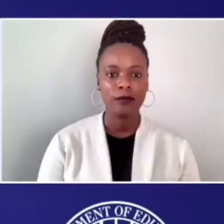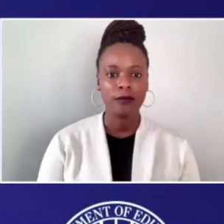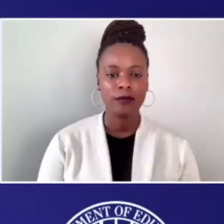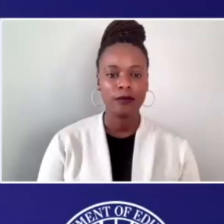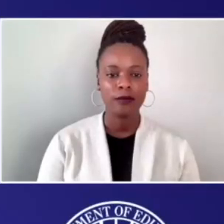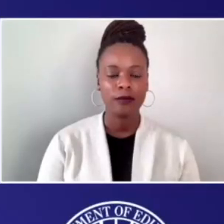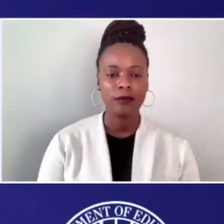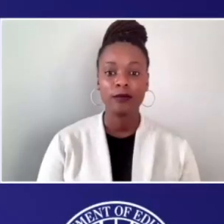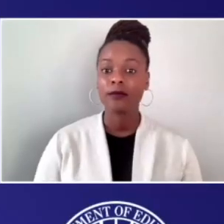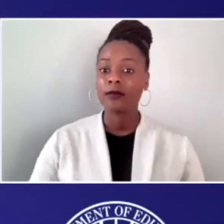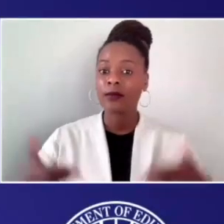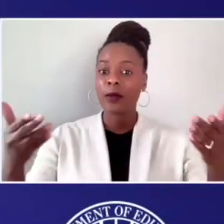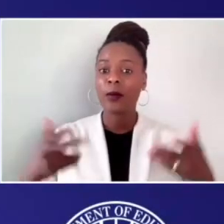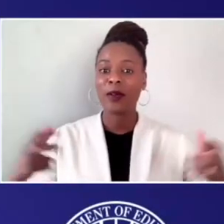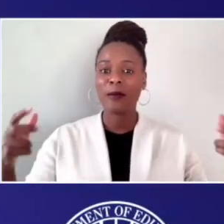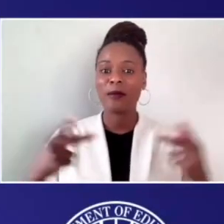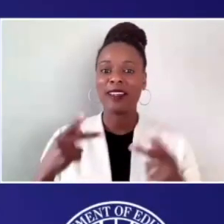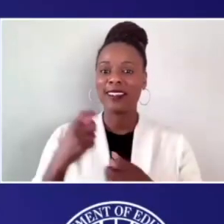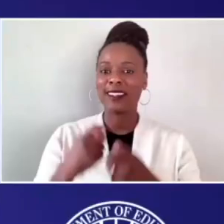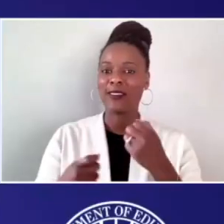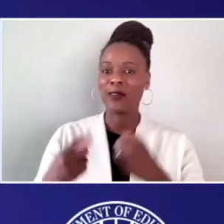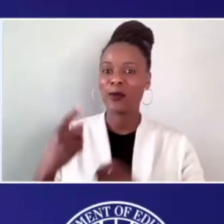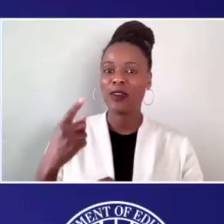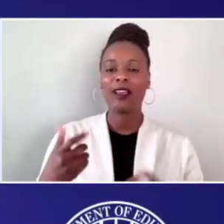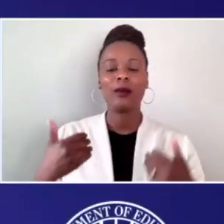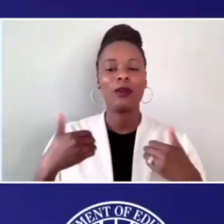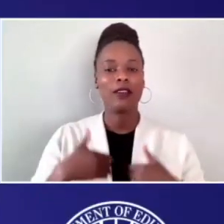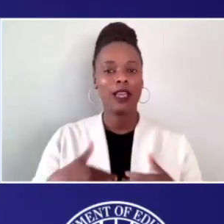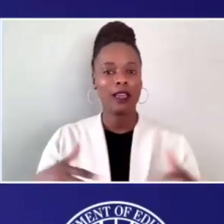Welcome back, everyone. We've had a caucus and a break.